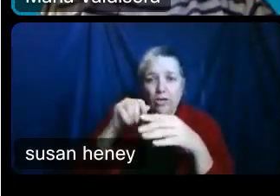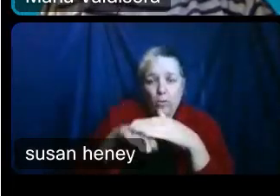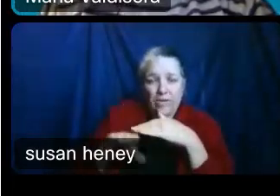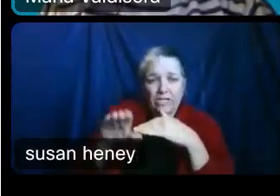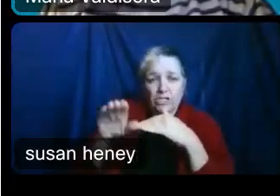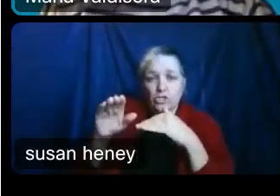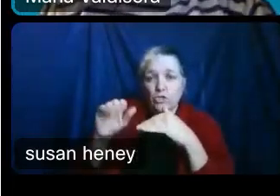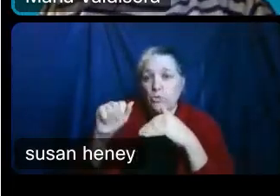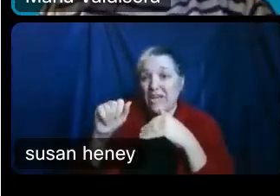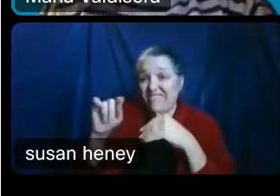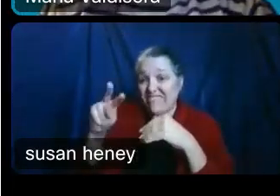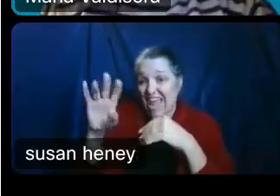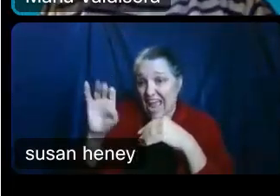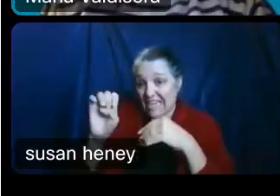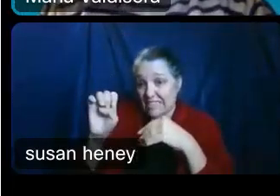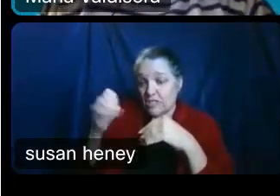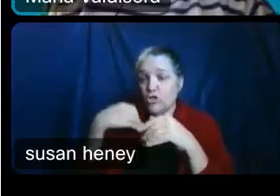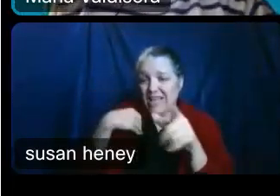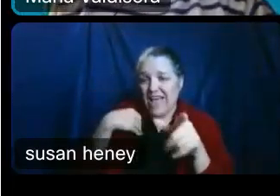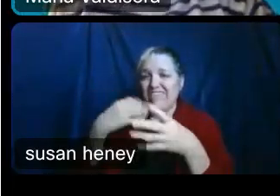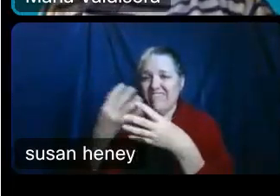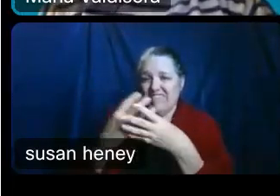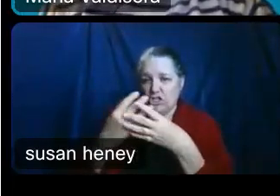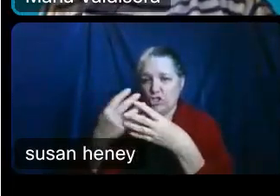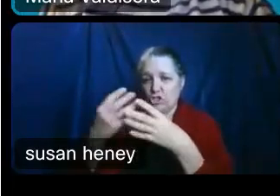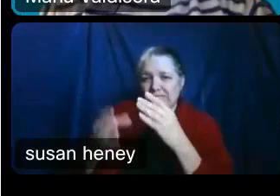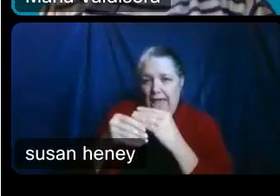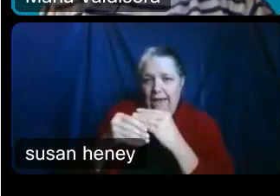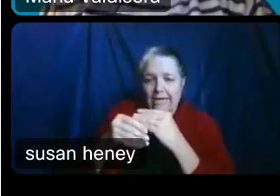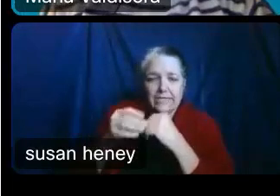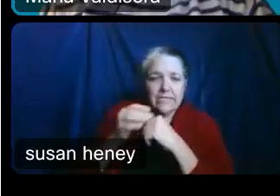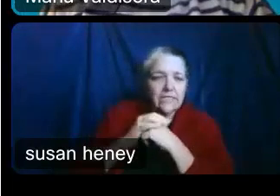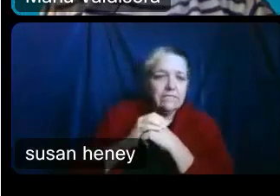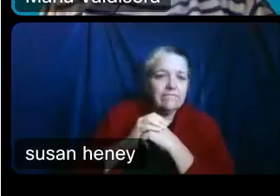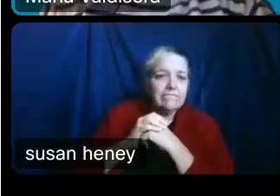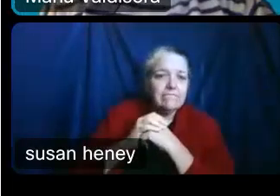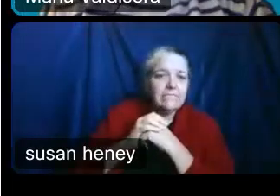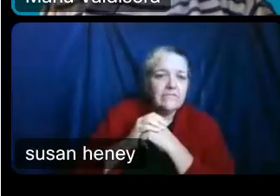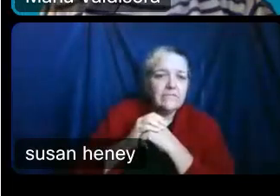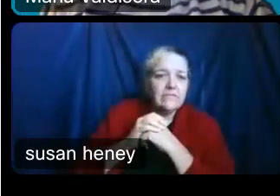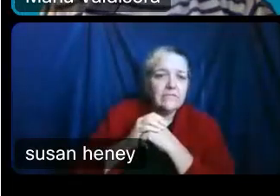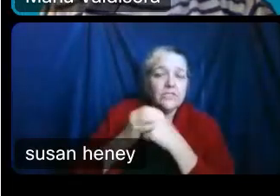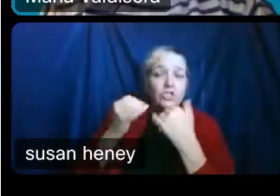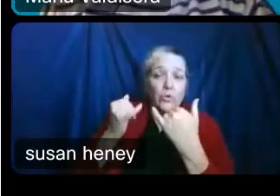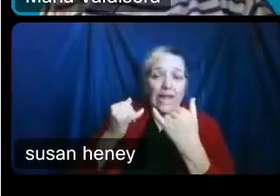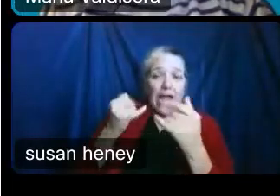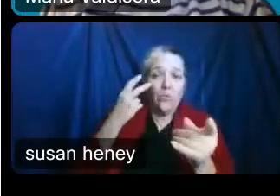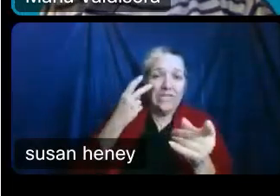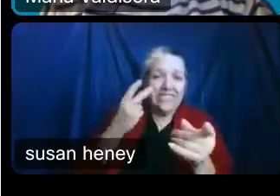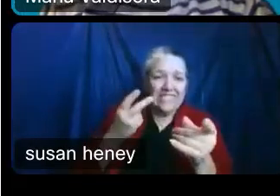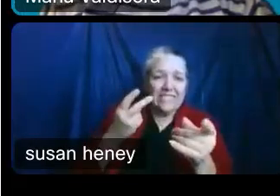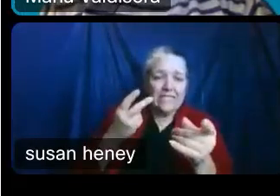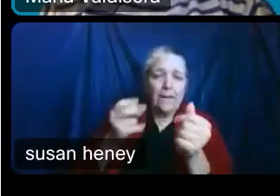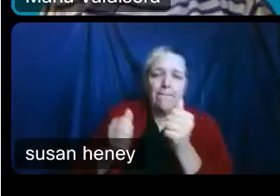search. But this is a newer feature where we now can see some of the most commonly used